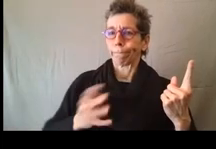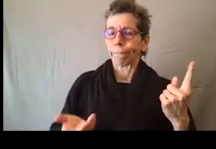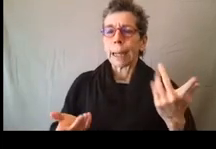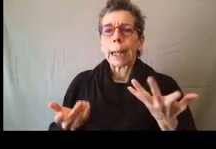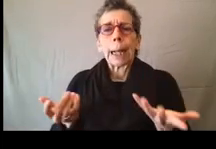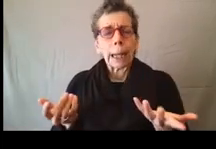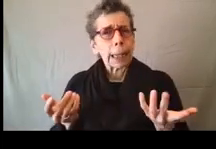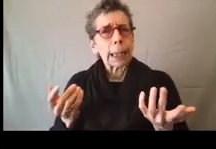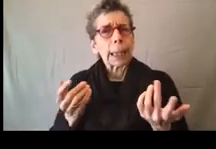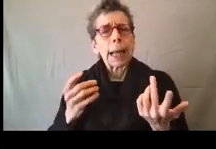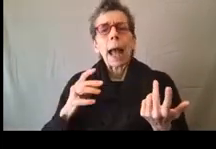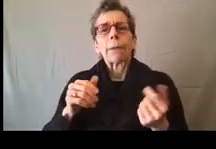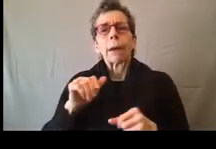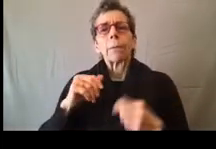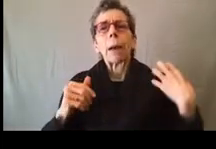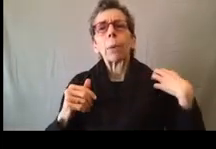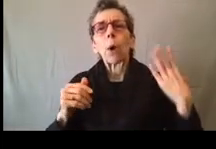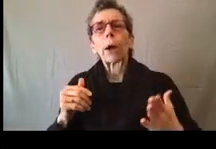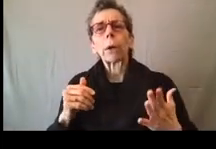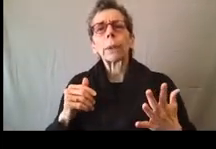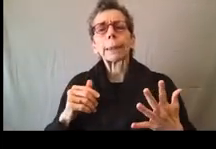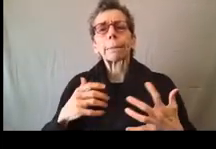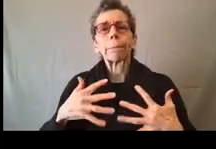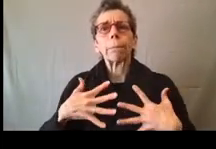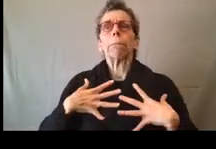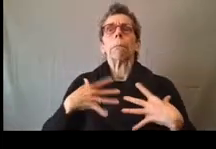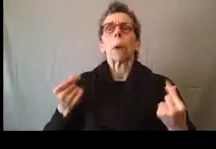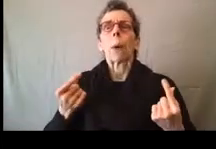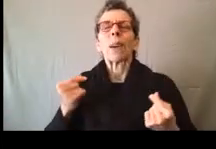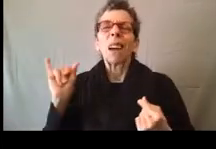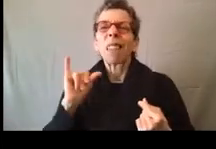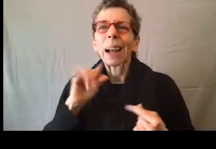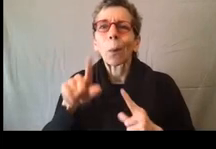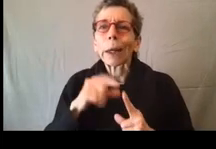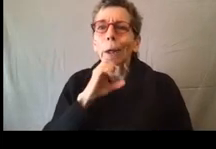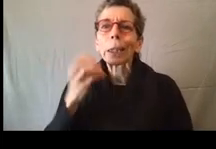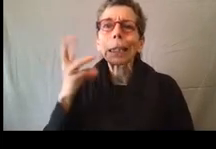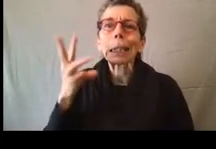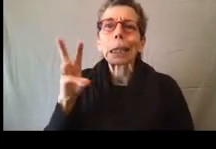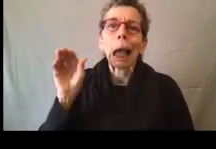it's like when you are 15, you ask your dad for a car. You are envisioning a Corvette,